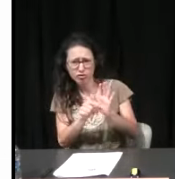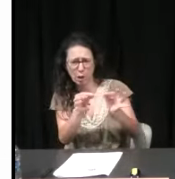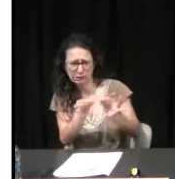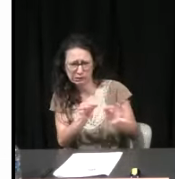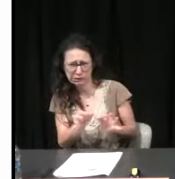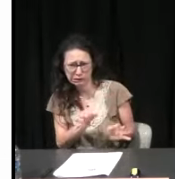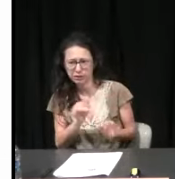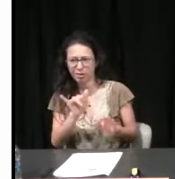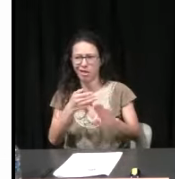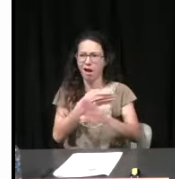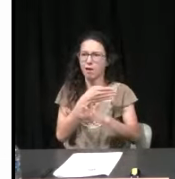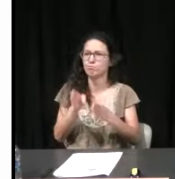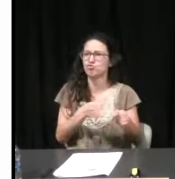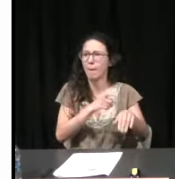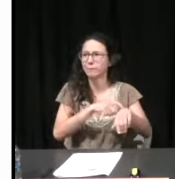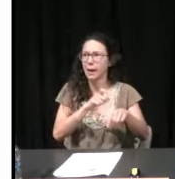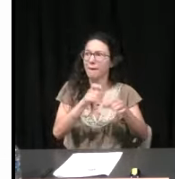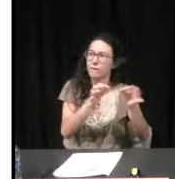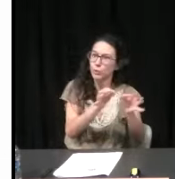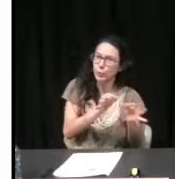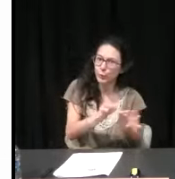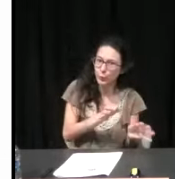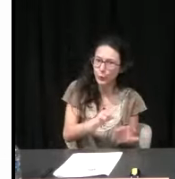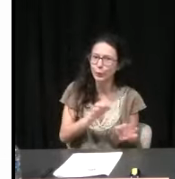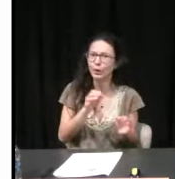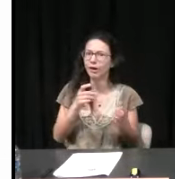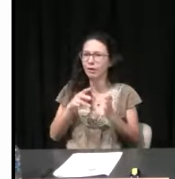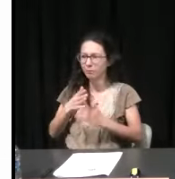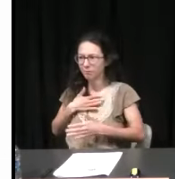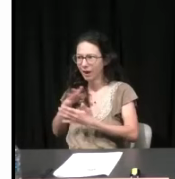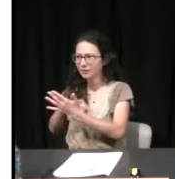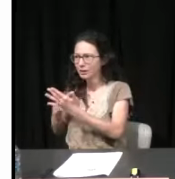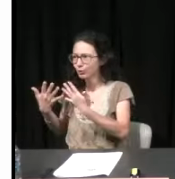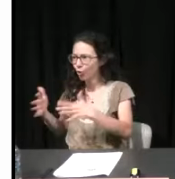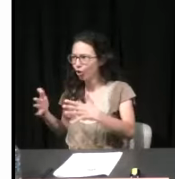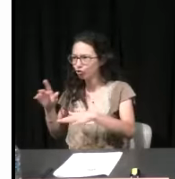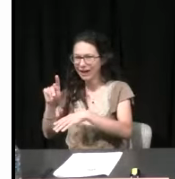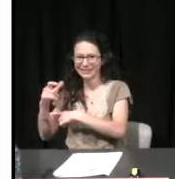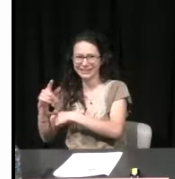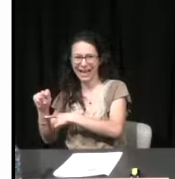and so I have to explain all of that background again it's double the prep work because I've